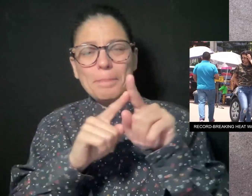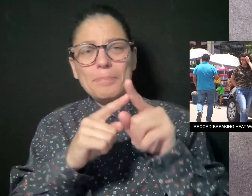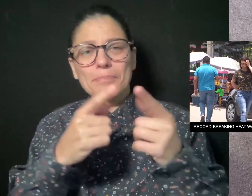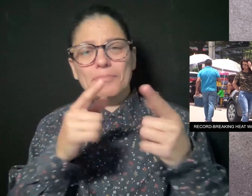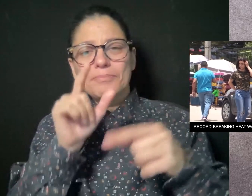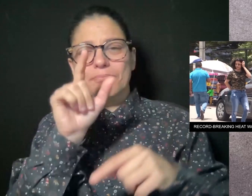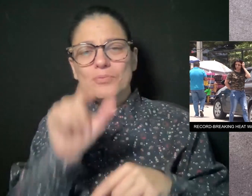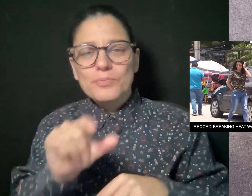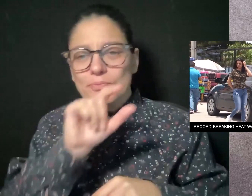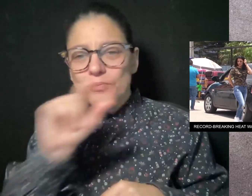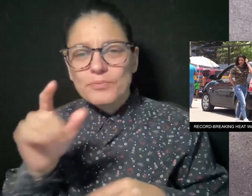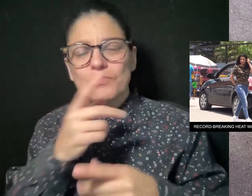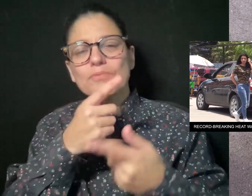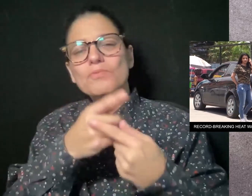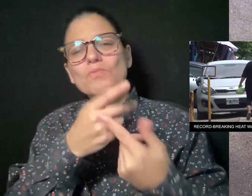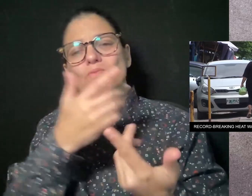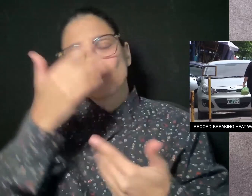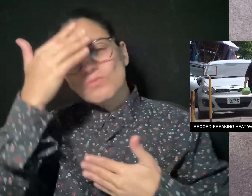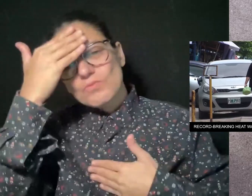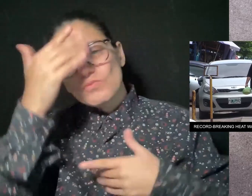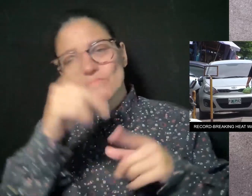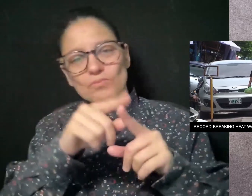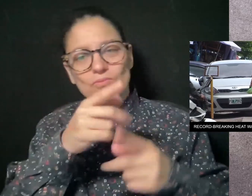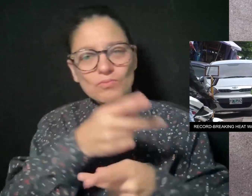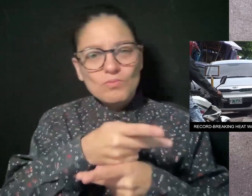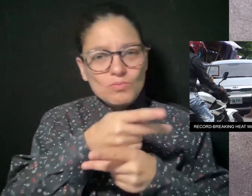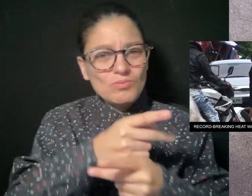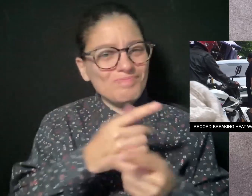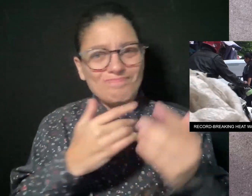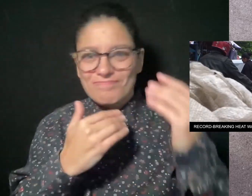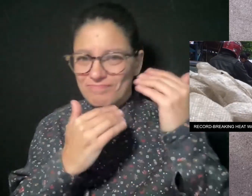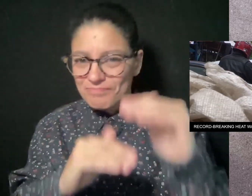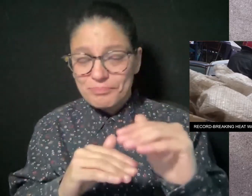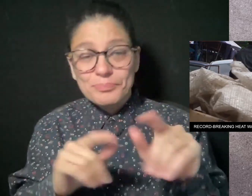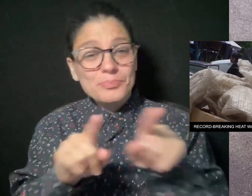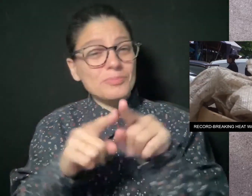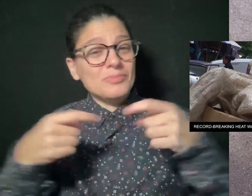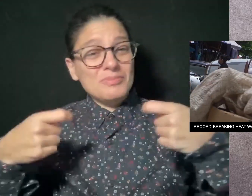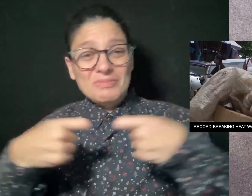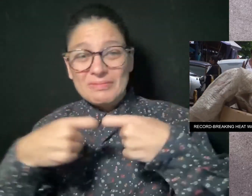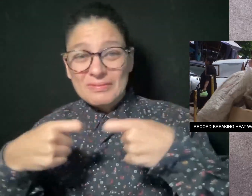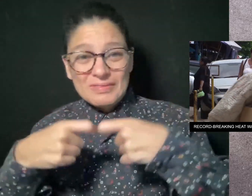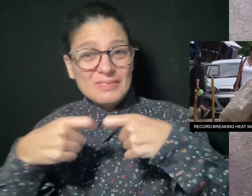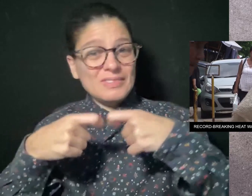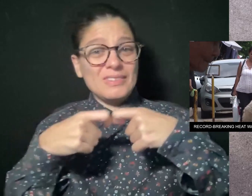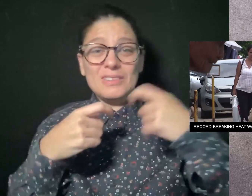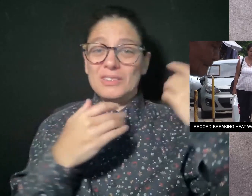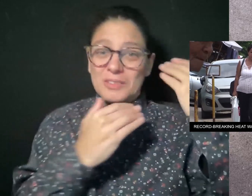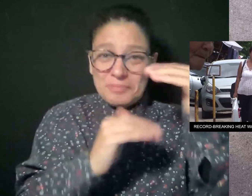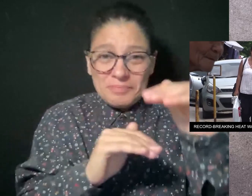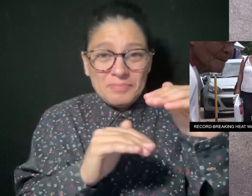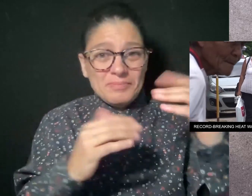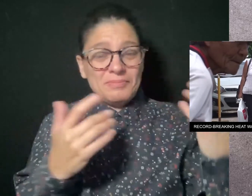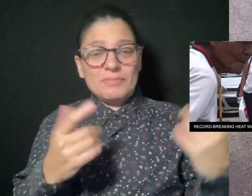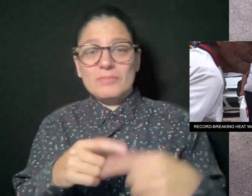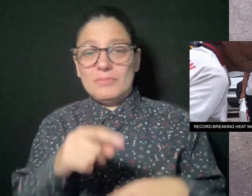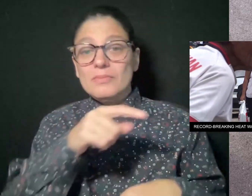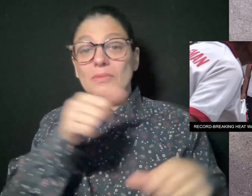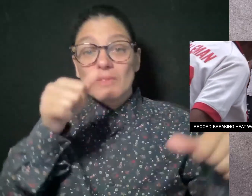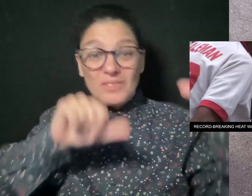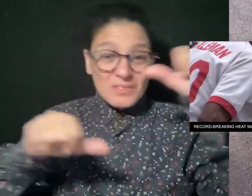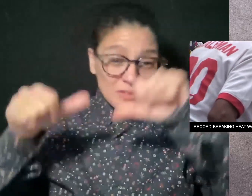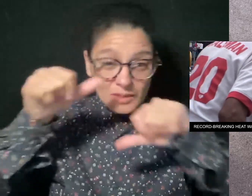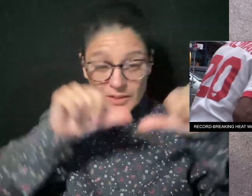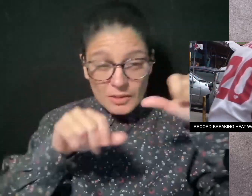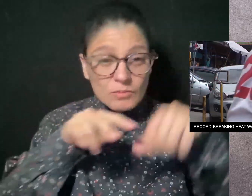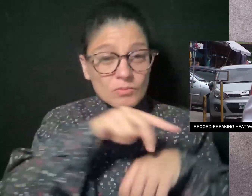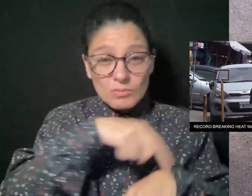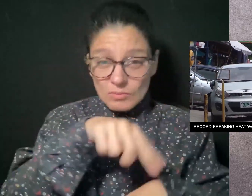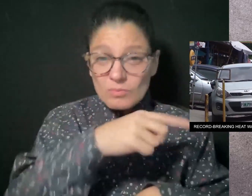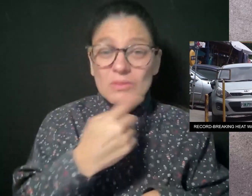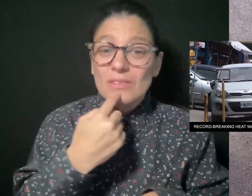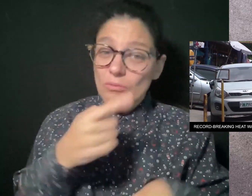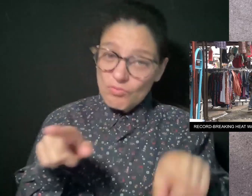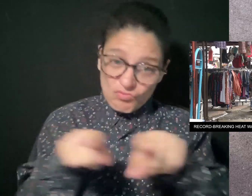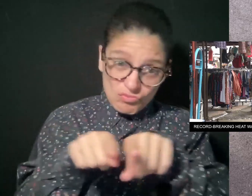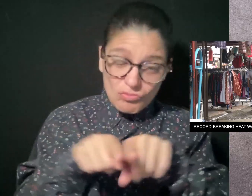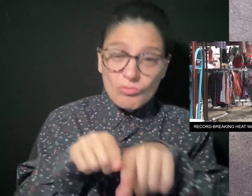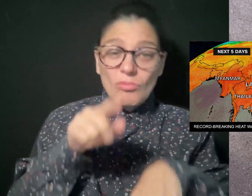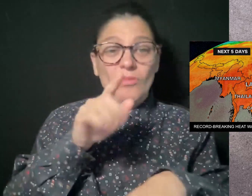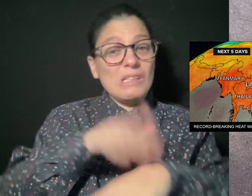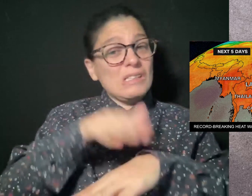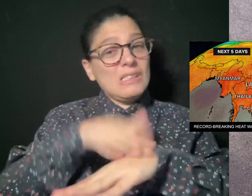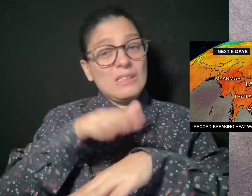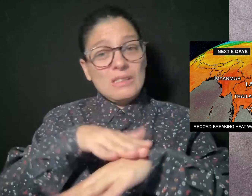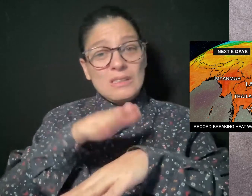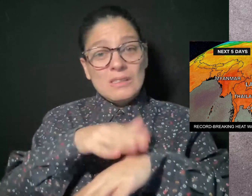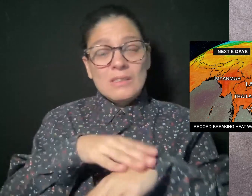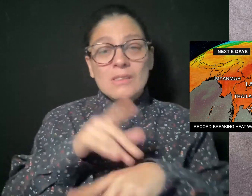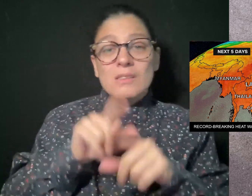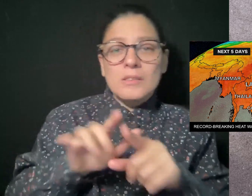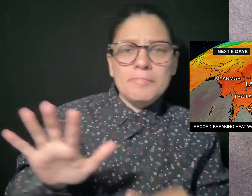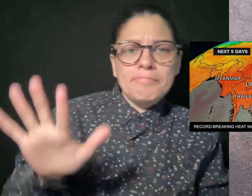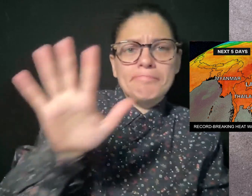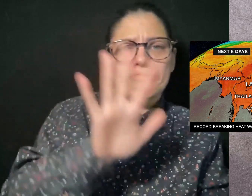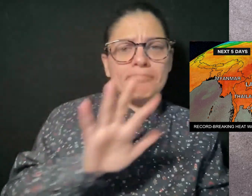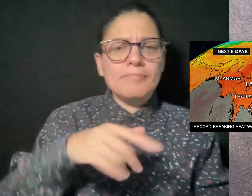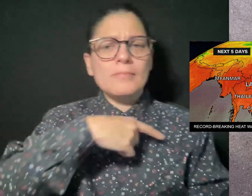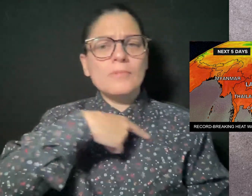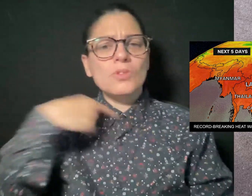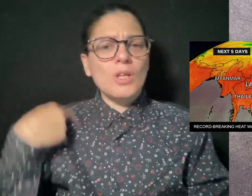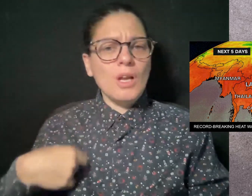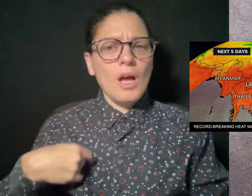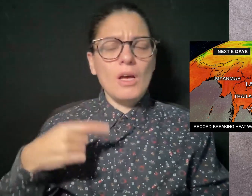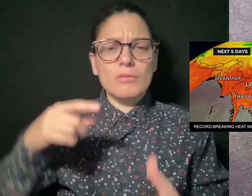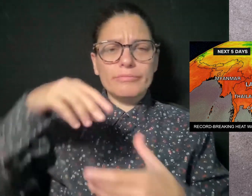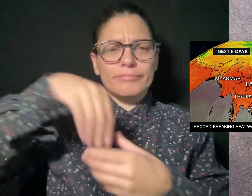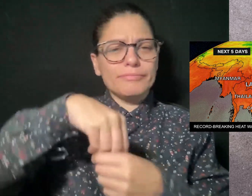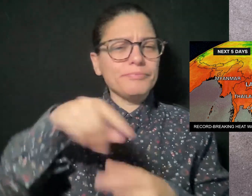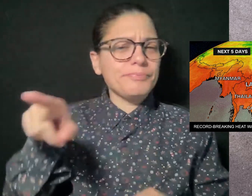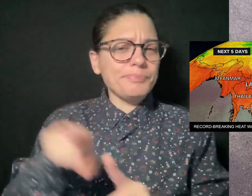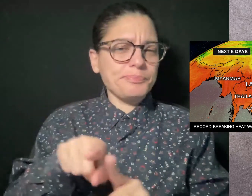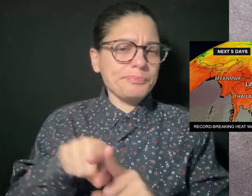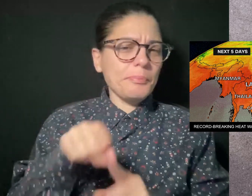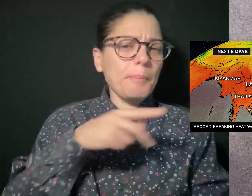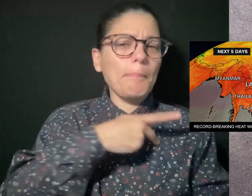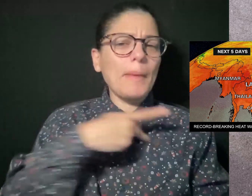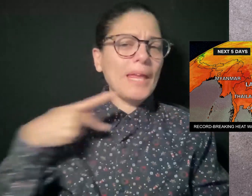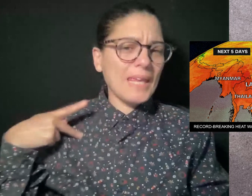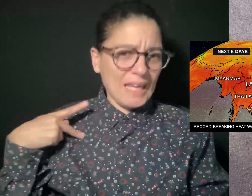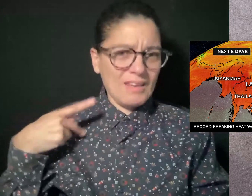access to healthcare and emergency supplies scientists also warned that parts of China